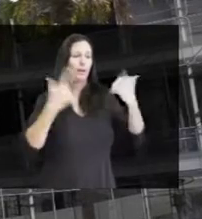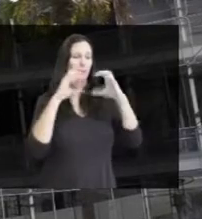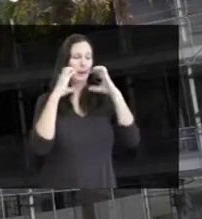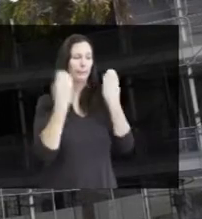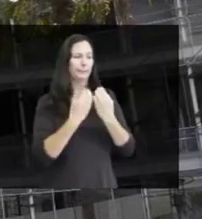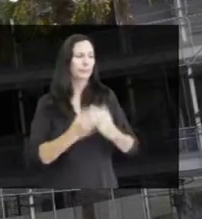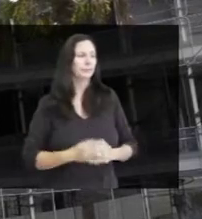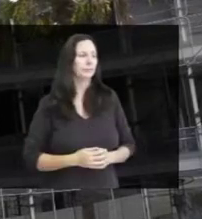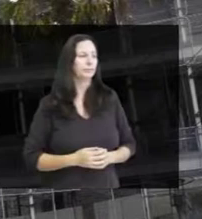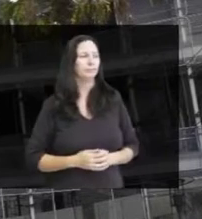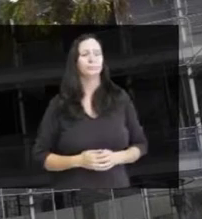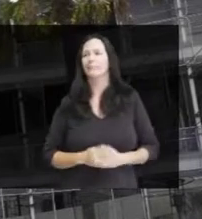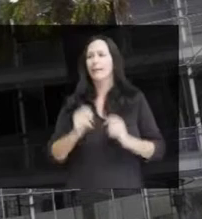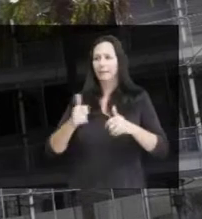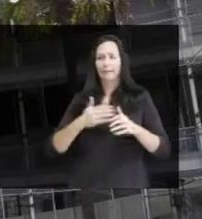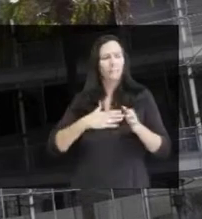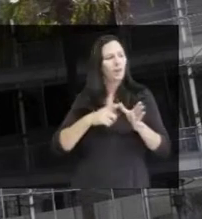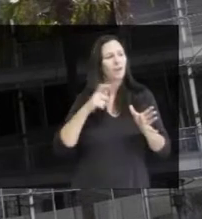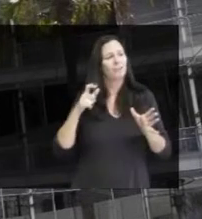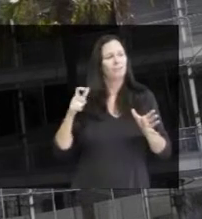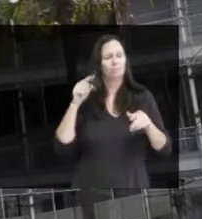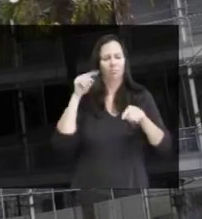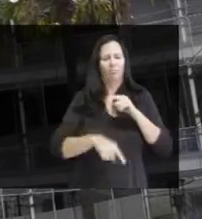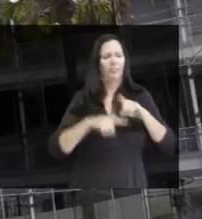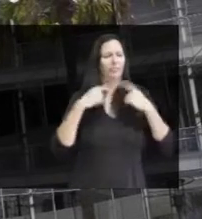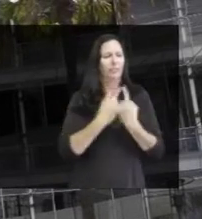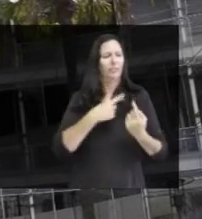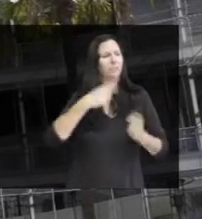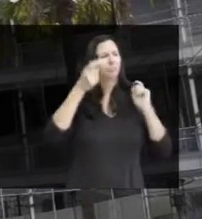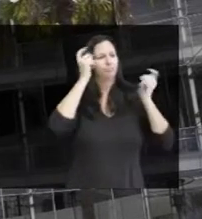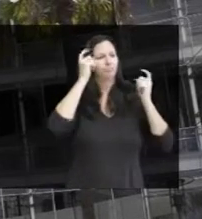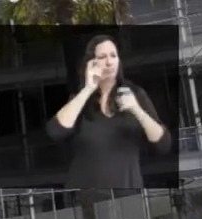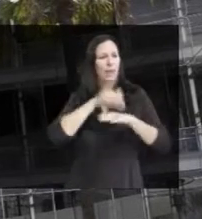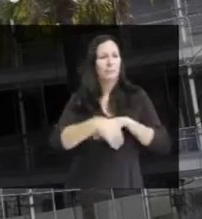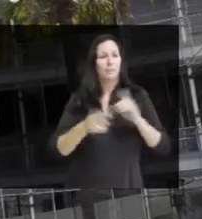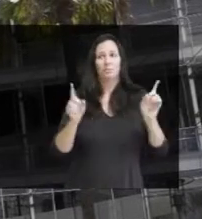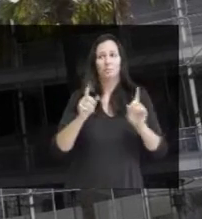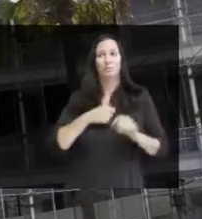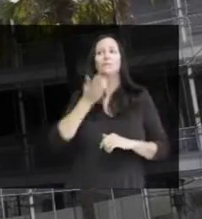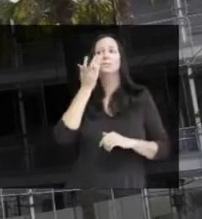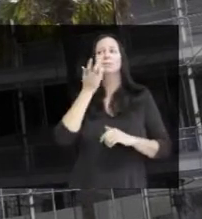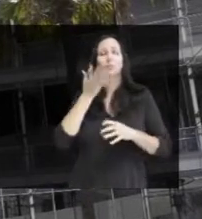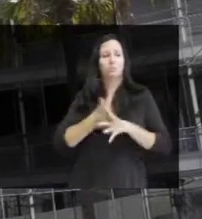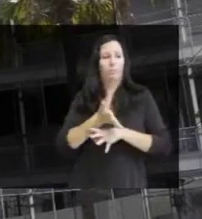as a C5/C6 incomplete quadriplegic. Jake Briggs was a qualified carpenter